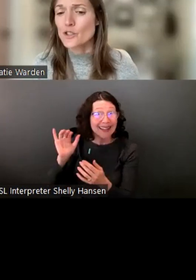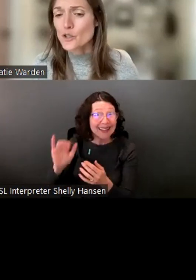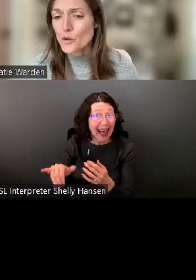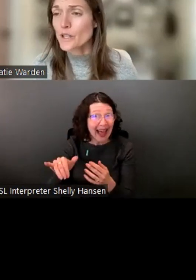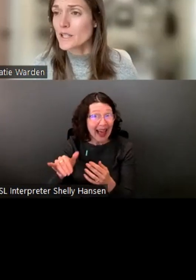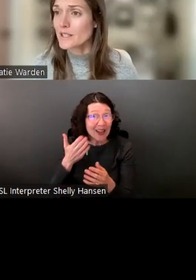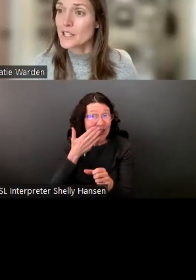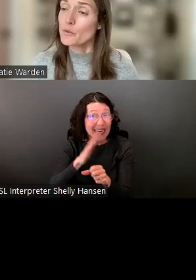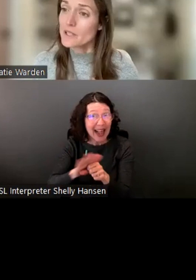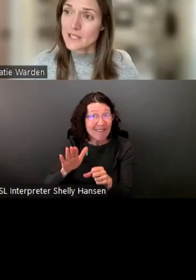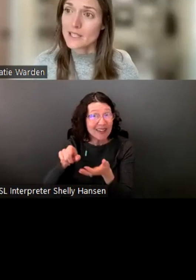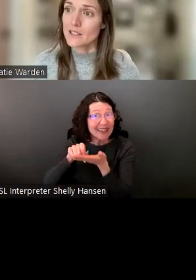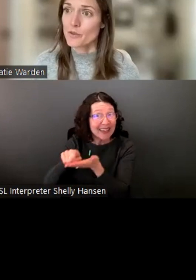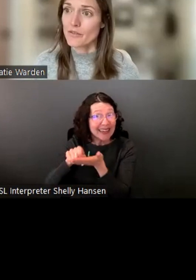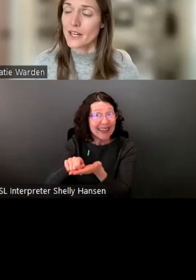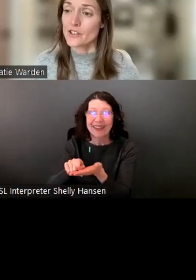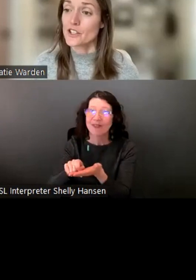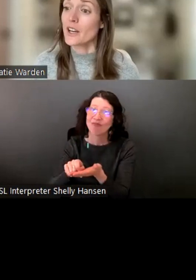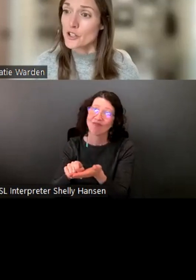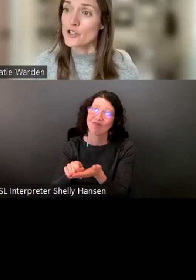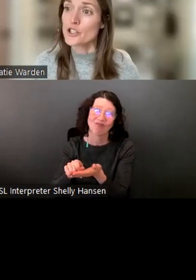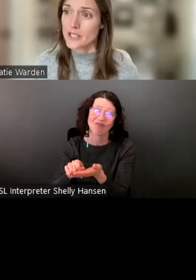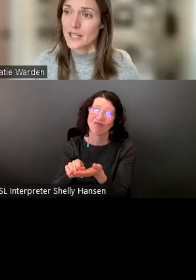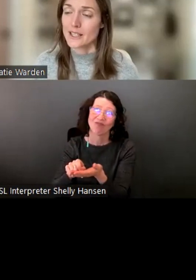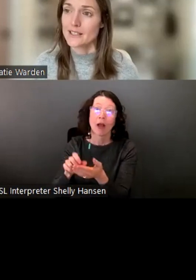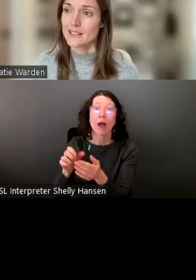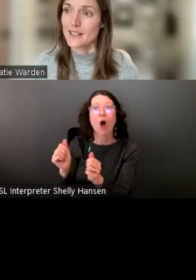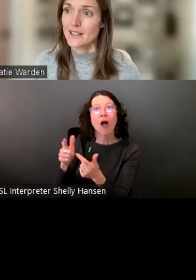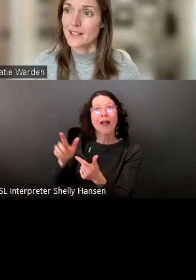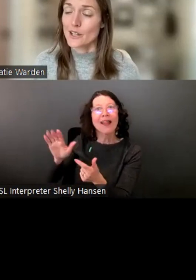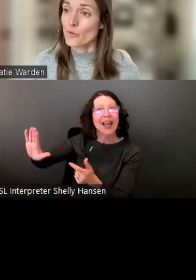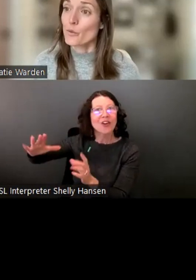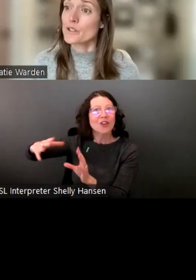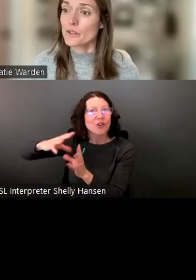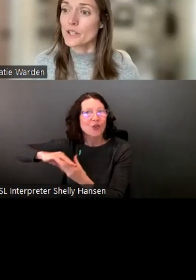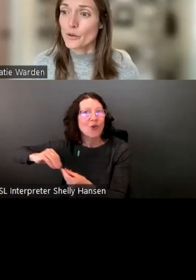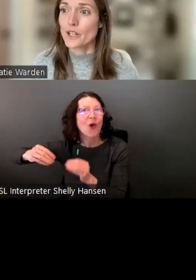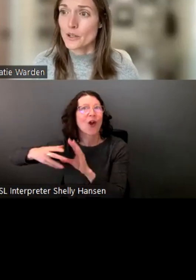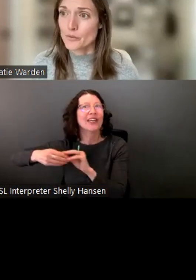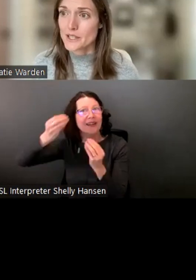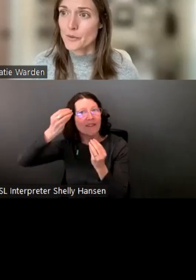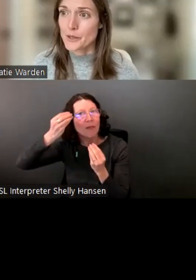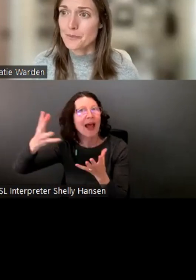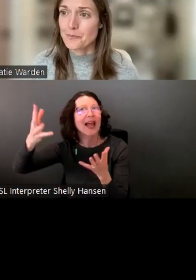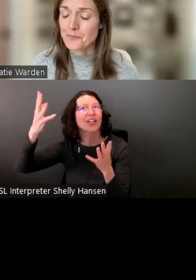and stories that you would need as a provider to understand what's really going on with someone?